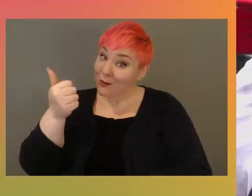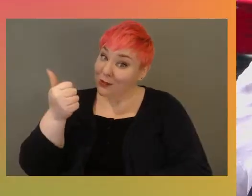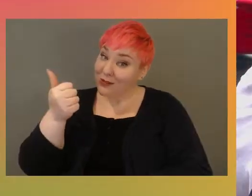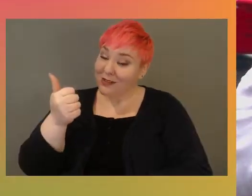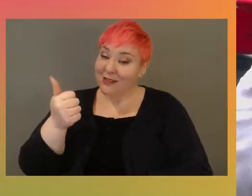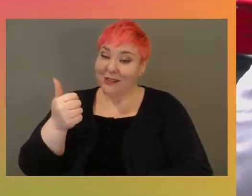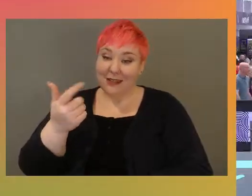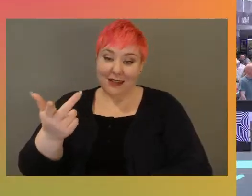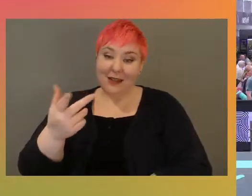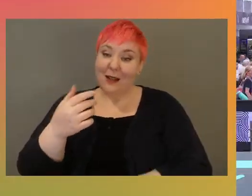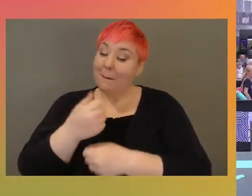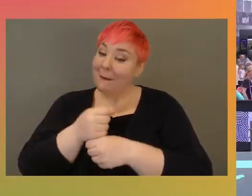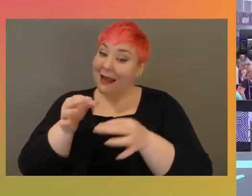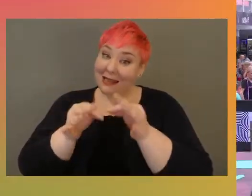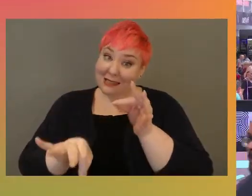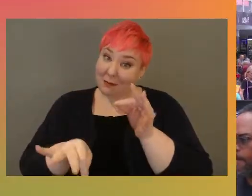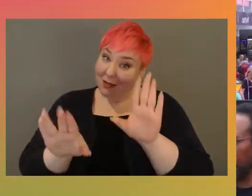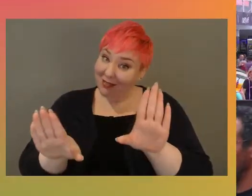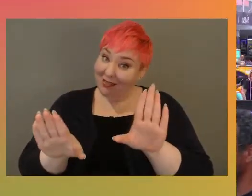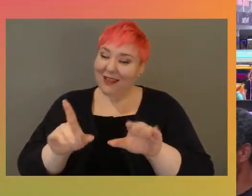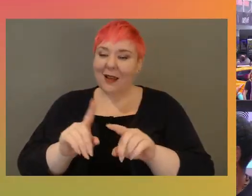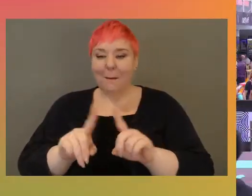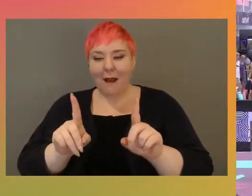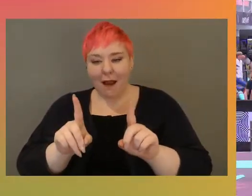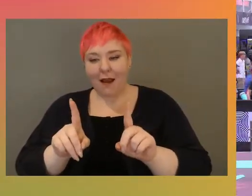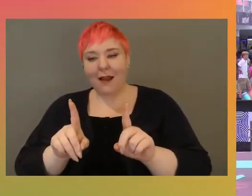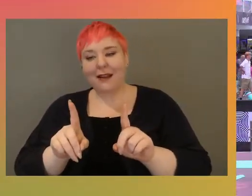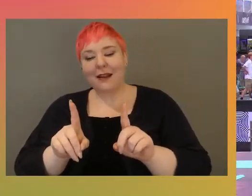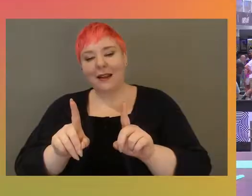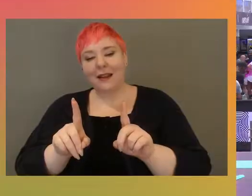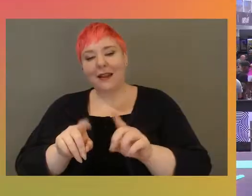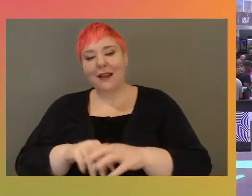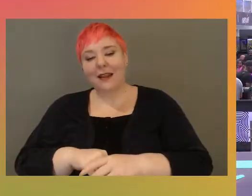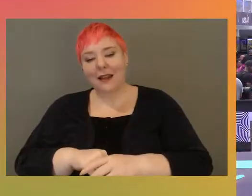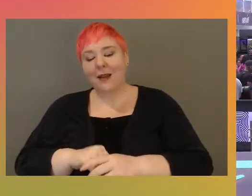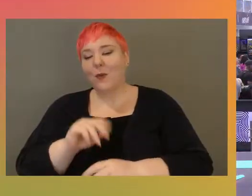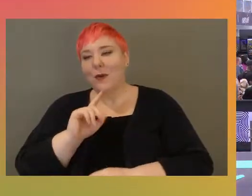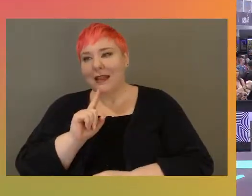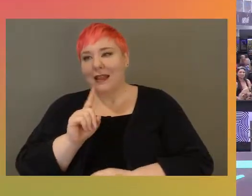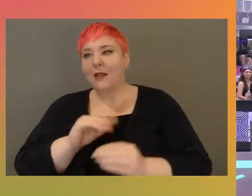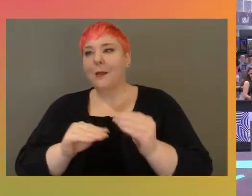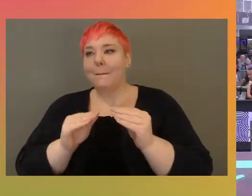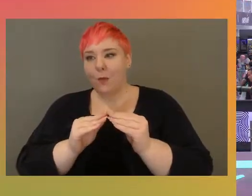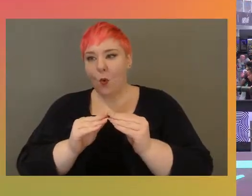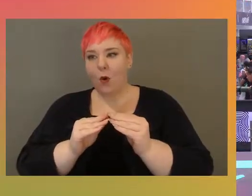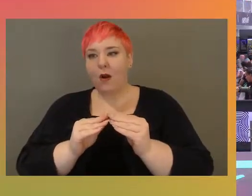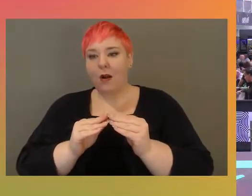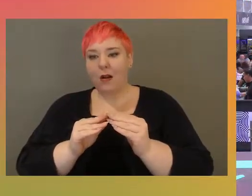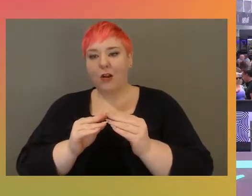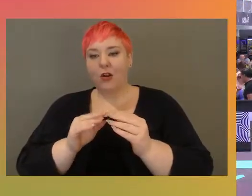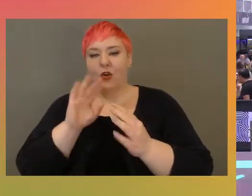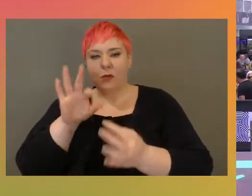EXACTLY. DOUGLAS, IT IS EXACTLY THAT. AND IT IS ALSO THE FACT THAT, AS WE GET OLDER, YOU BETTER